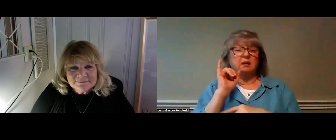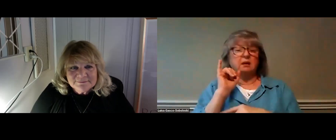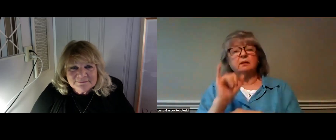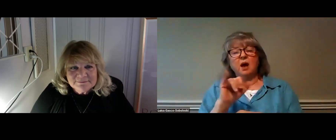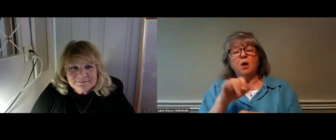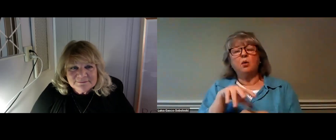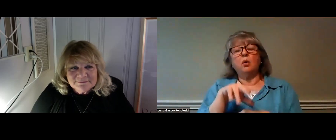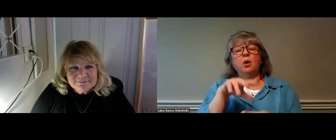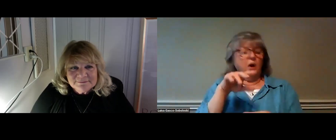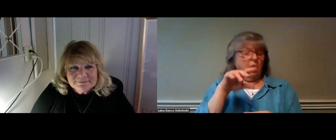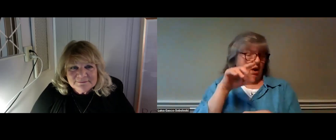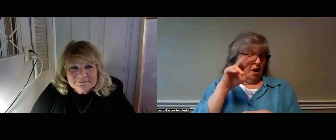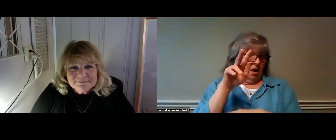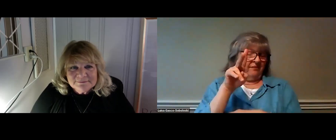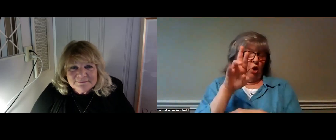(long pause)